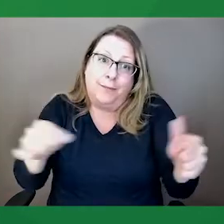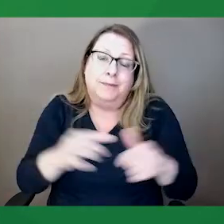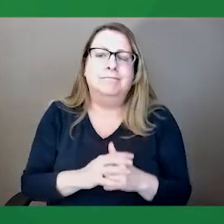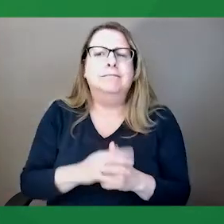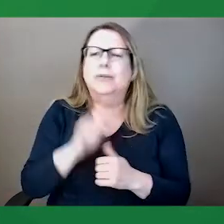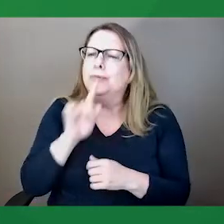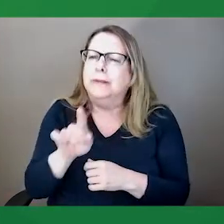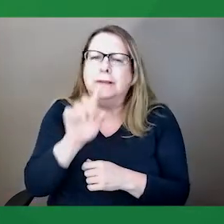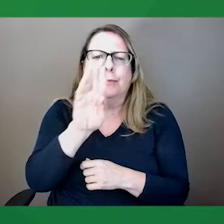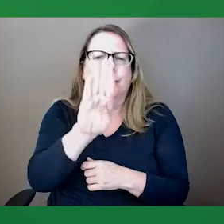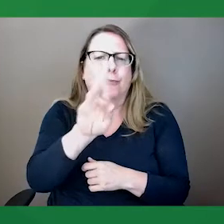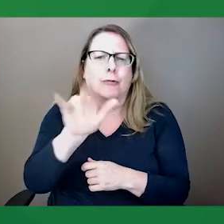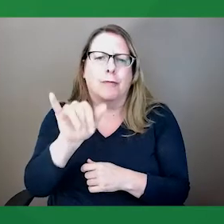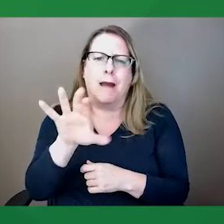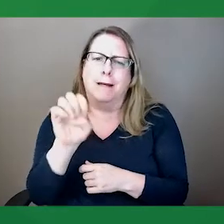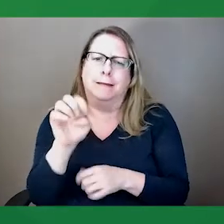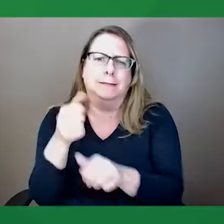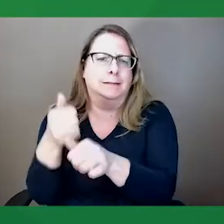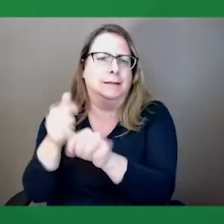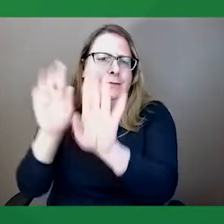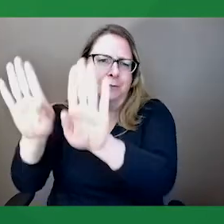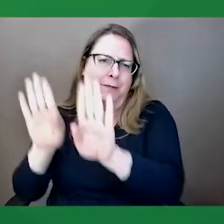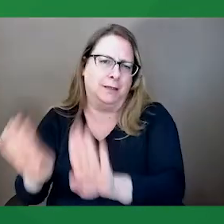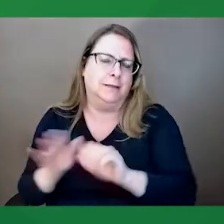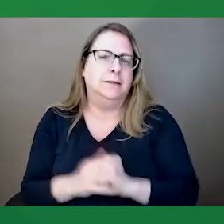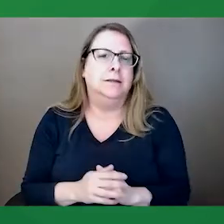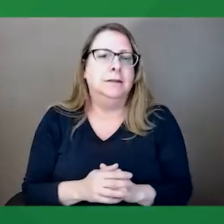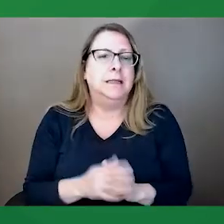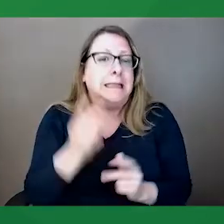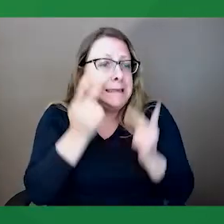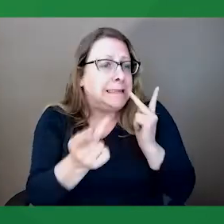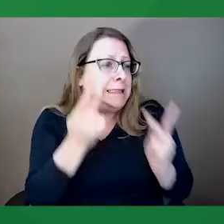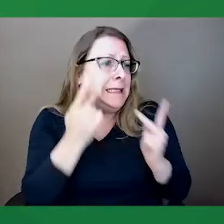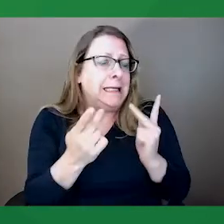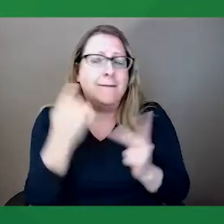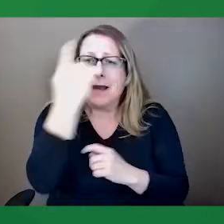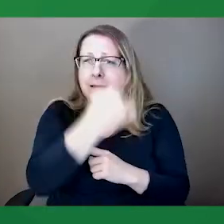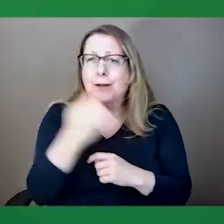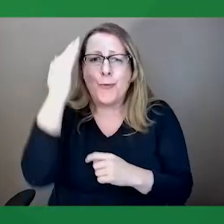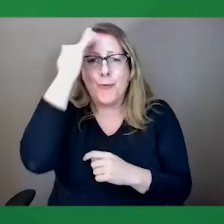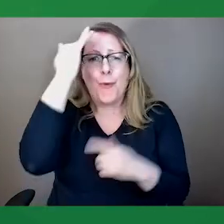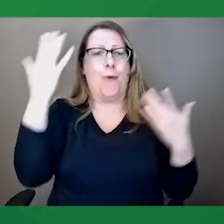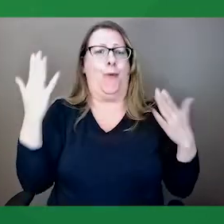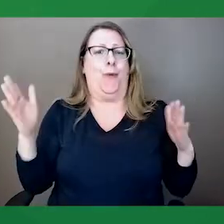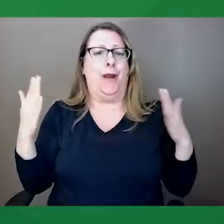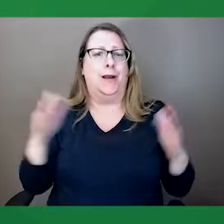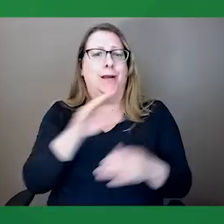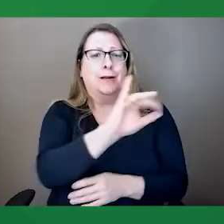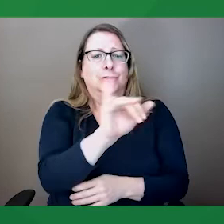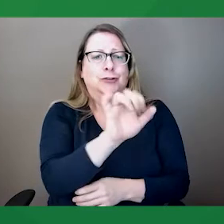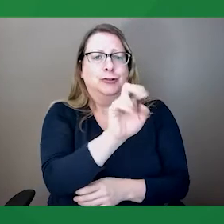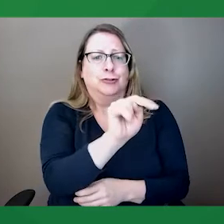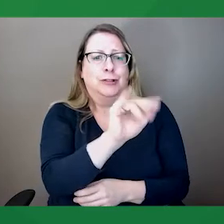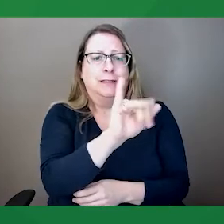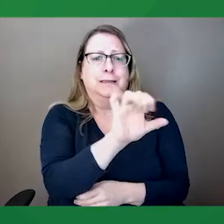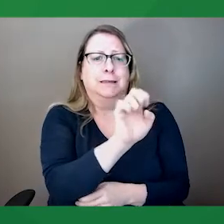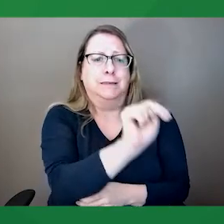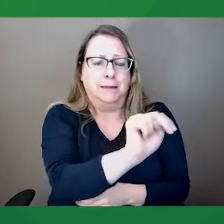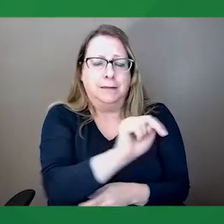And how we are here? I mean, he's amazing. Happy to see familiar faces here, like Jennison, you know names here.